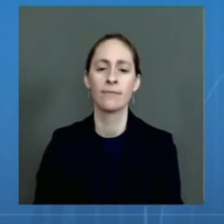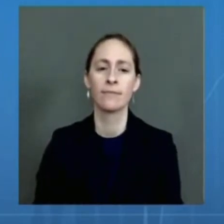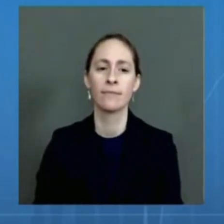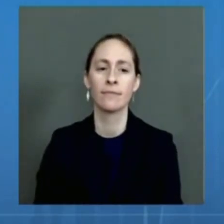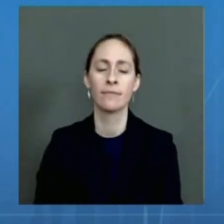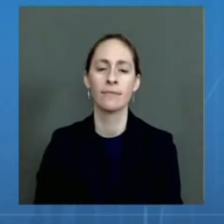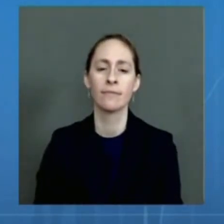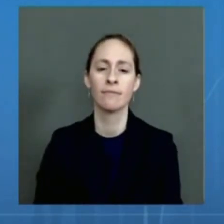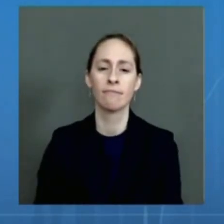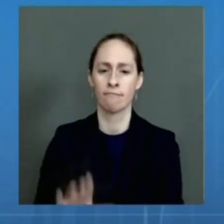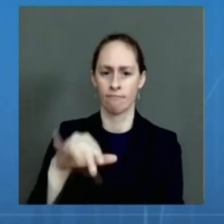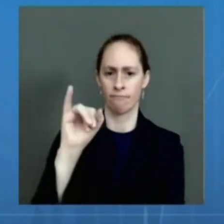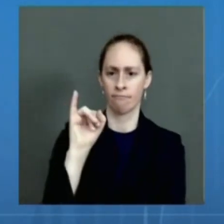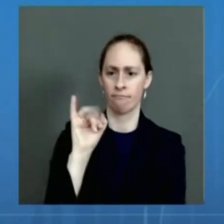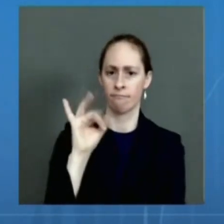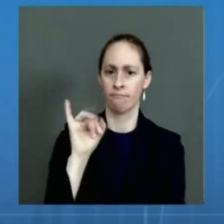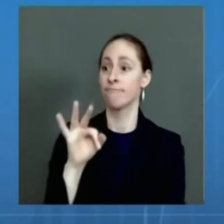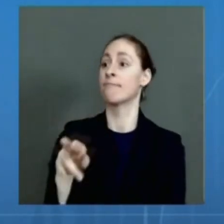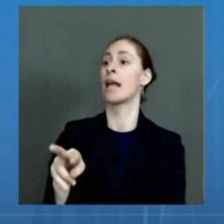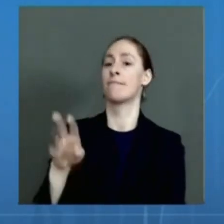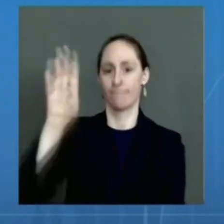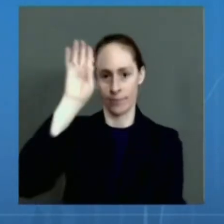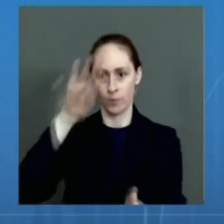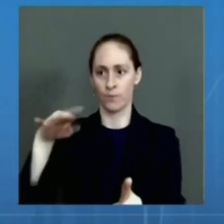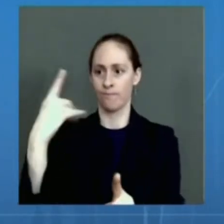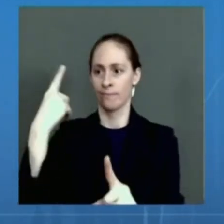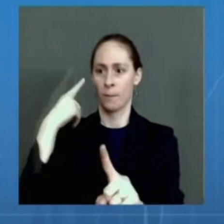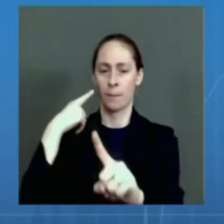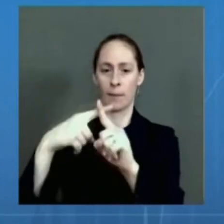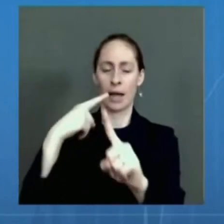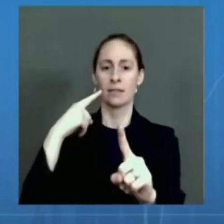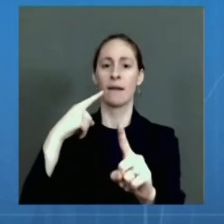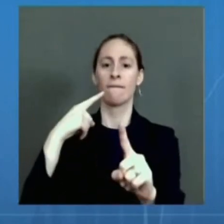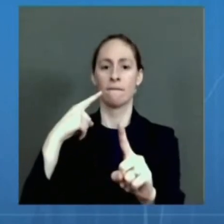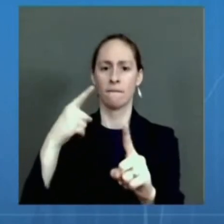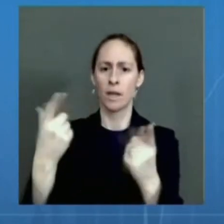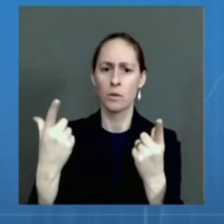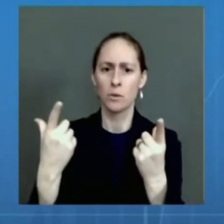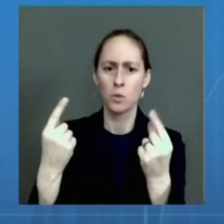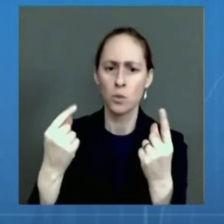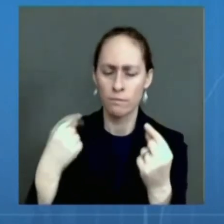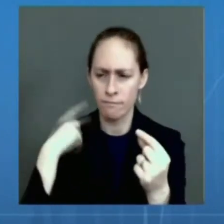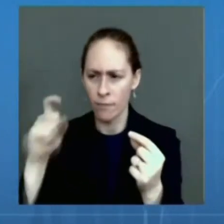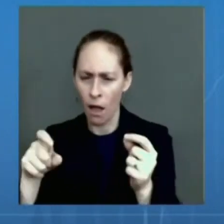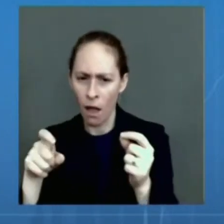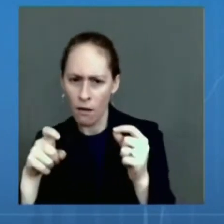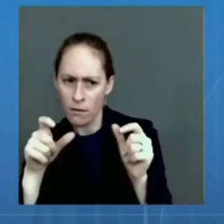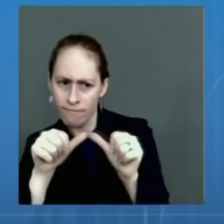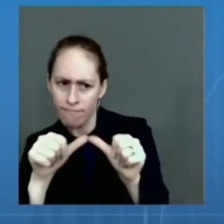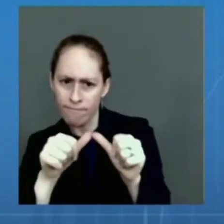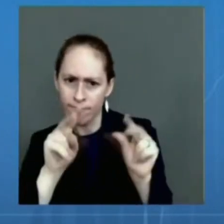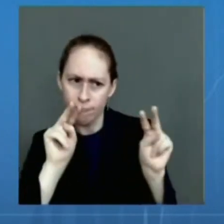CASE WERE MONITORED FOR SYMPTOMS AND STAYED HOME IF THEY BECAME ILL.